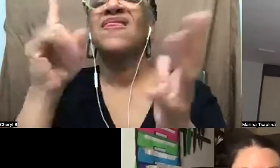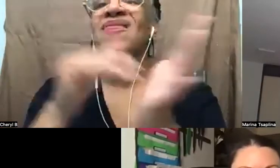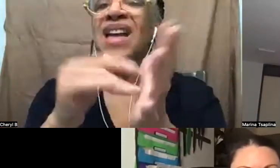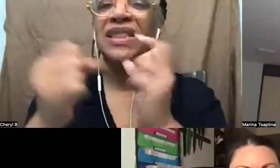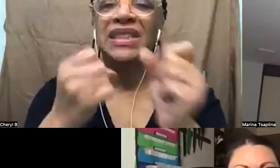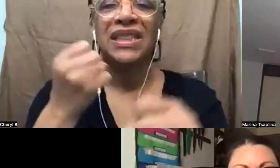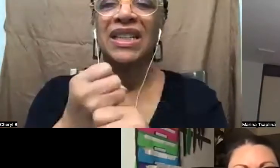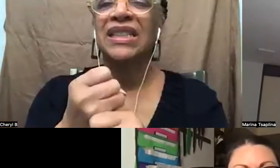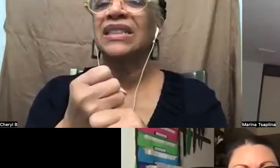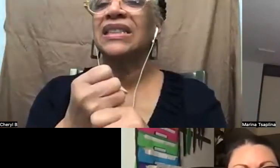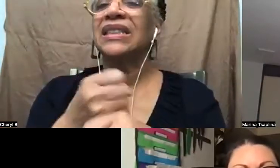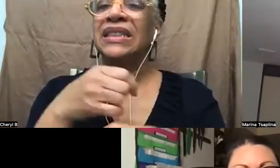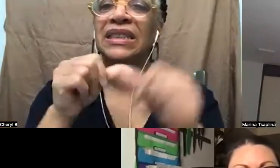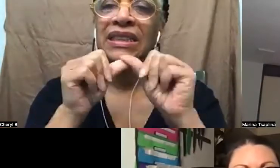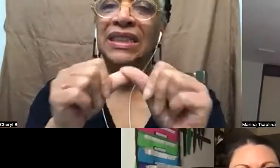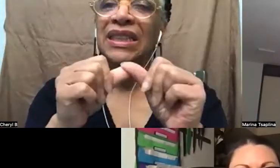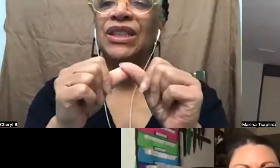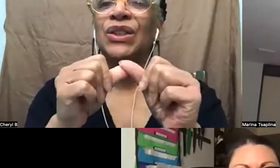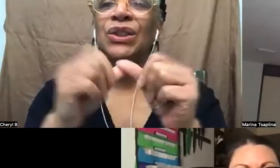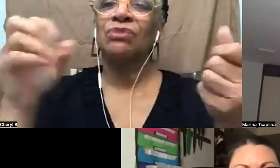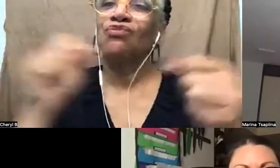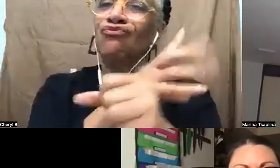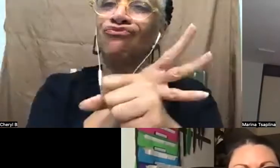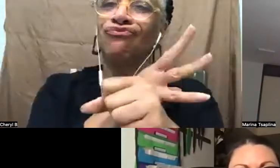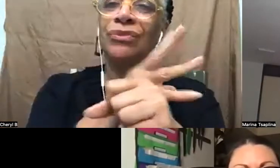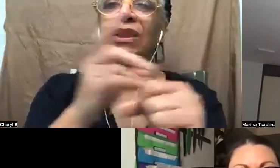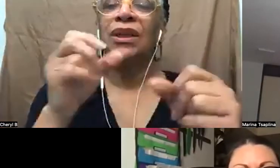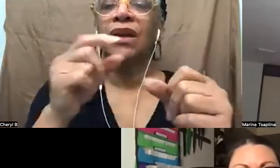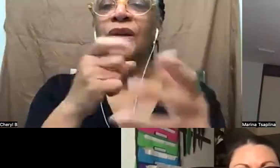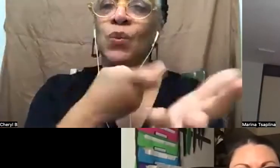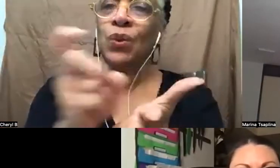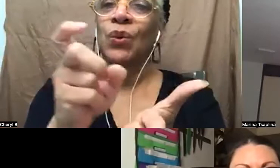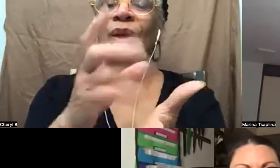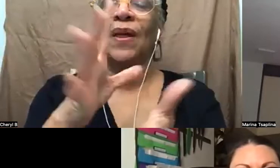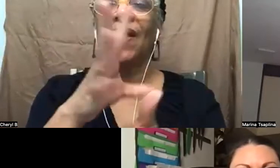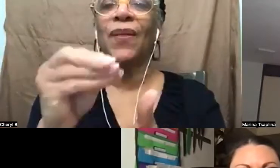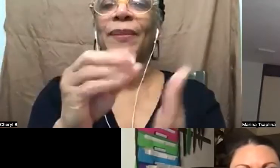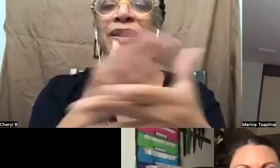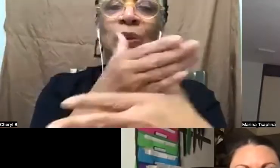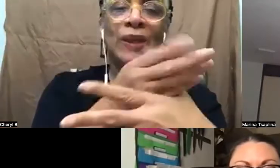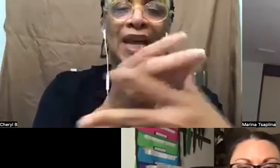to rupture the sacred relationship between land and people that the processes of settler colonialism